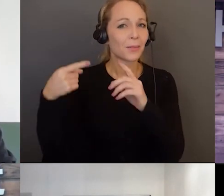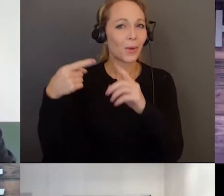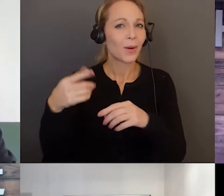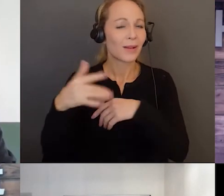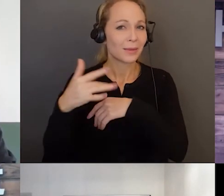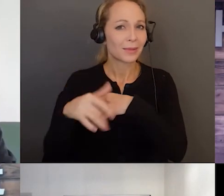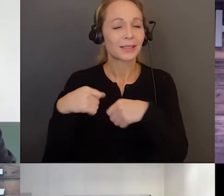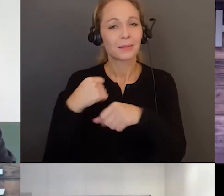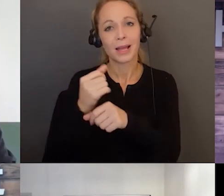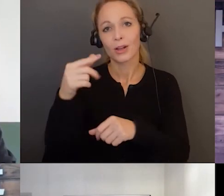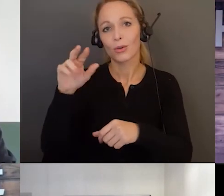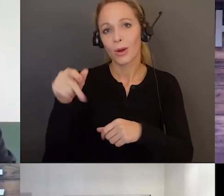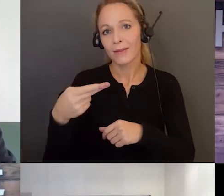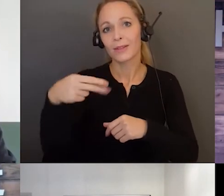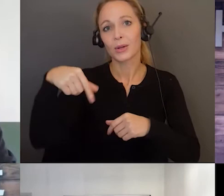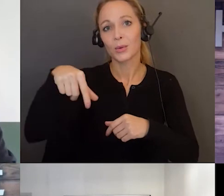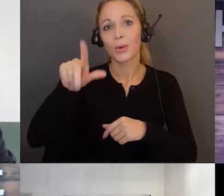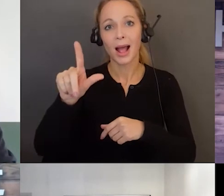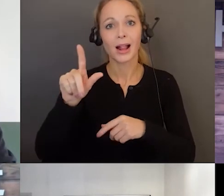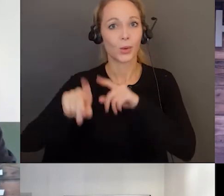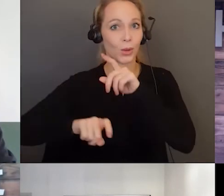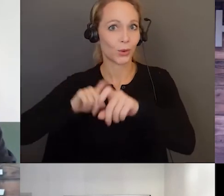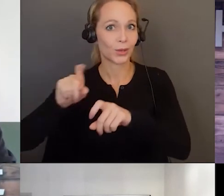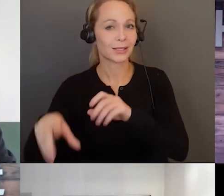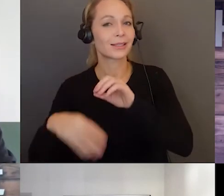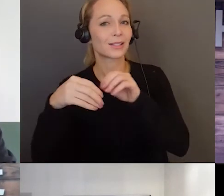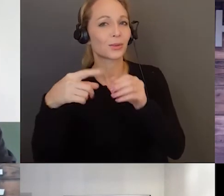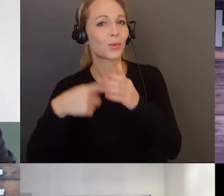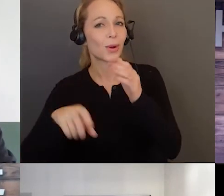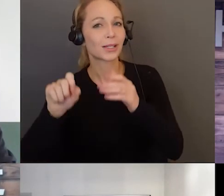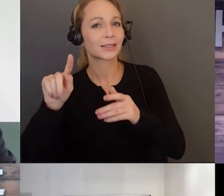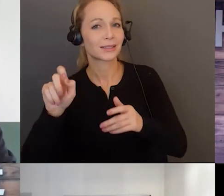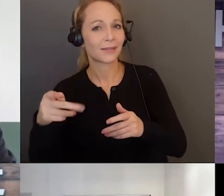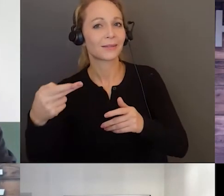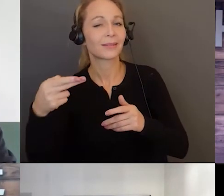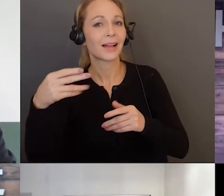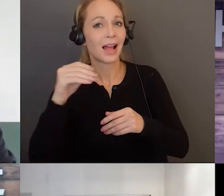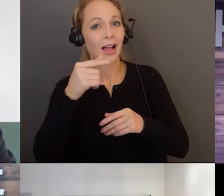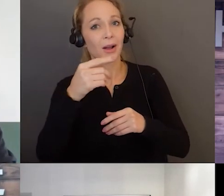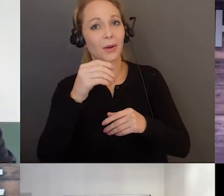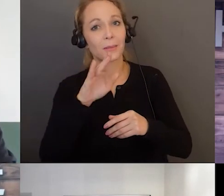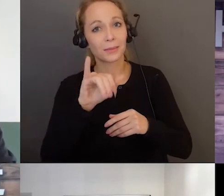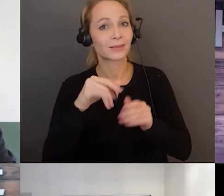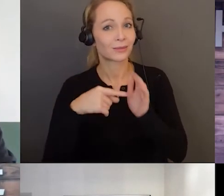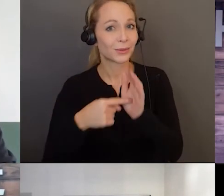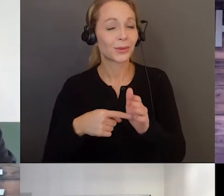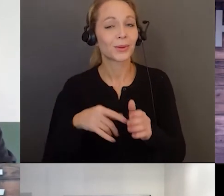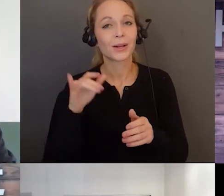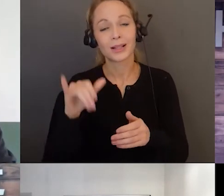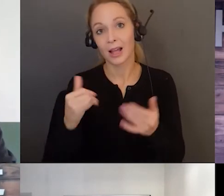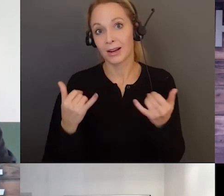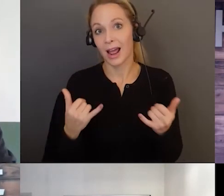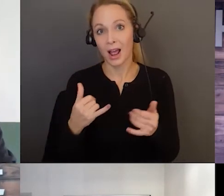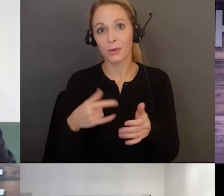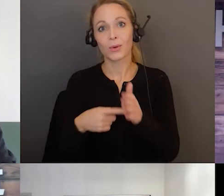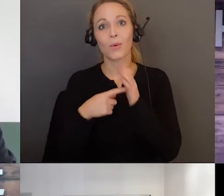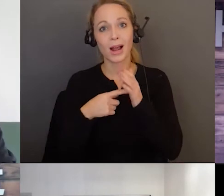MAKE GraphQL QUERIES IN ADDITION TO WHAT STEF AND GOBI SHOWED. RIGHT NOW, IT DOES REQUIRE AUTHENTICATION USING AN API